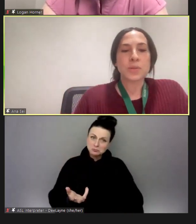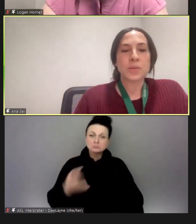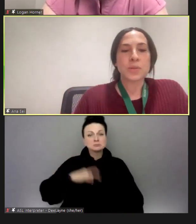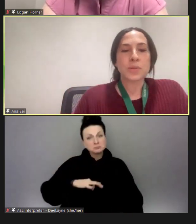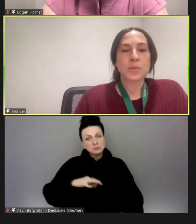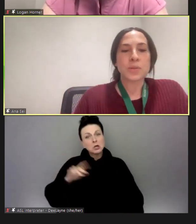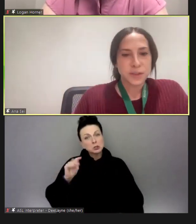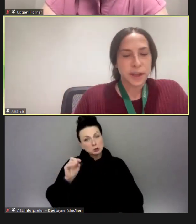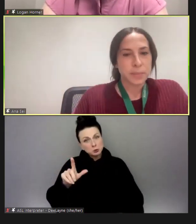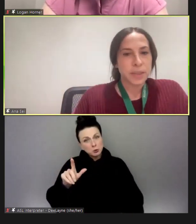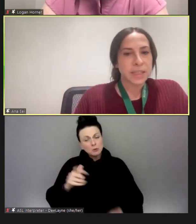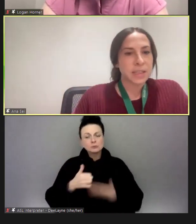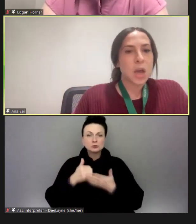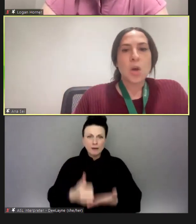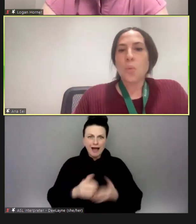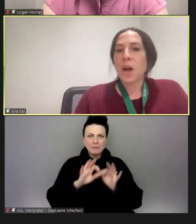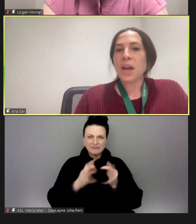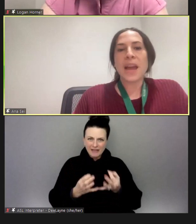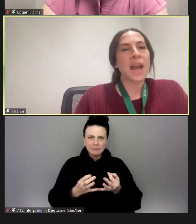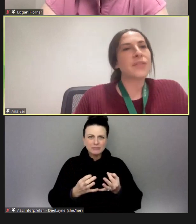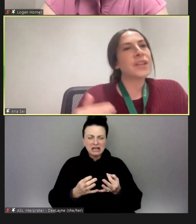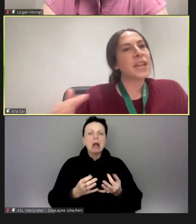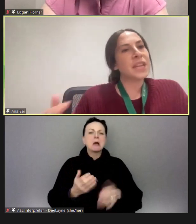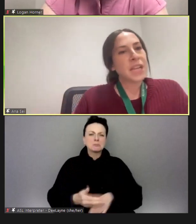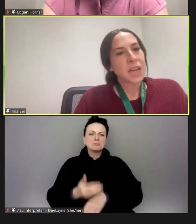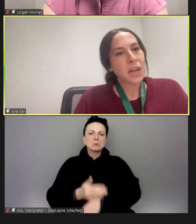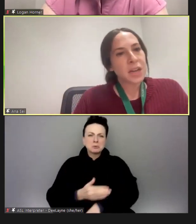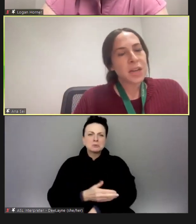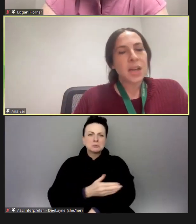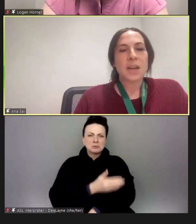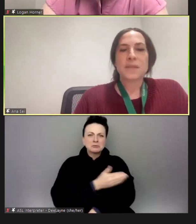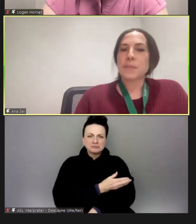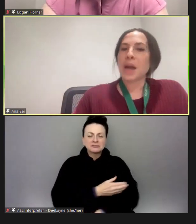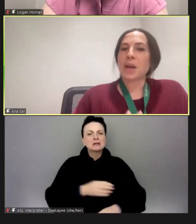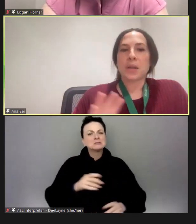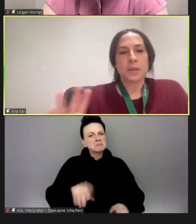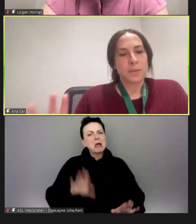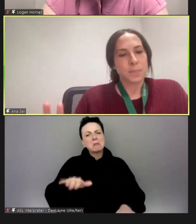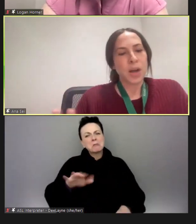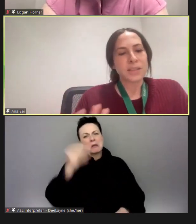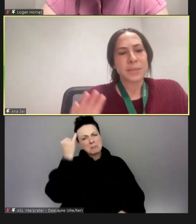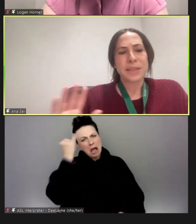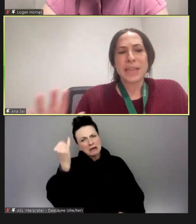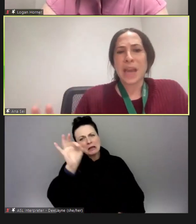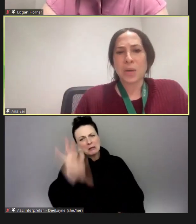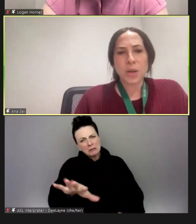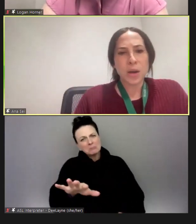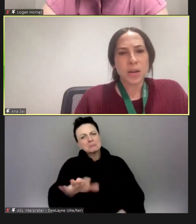help these families one have an idea of